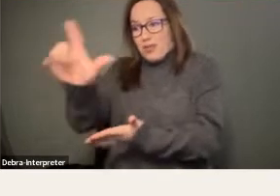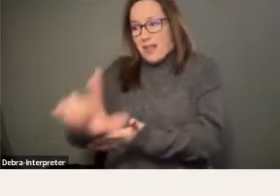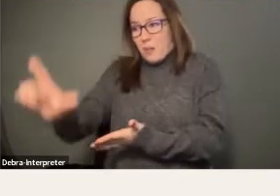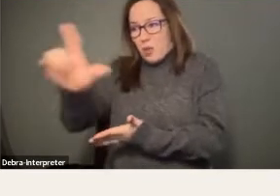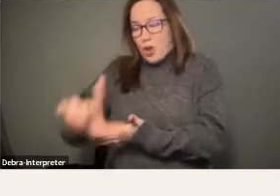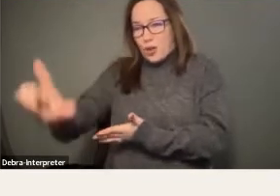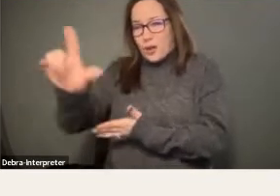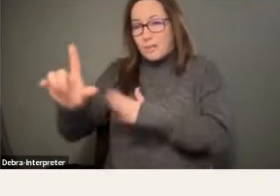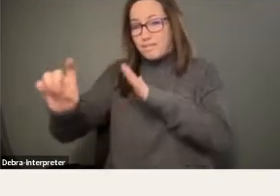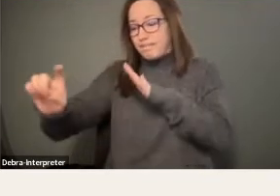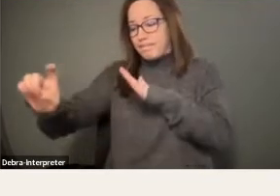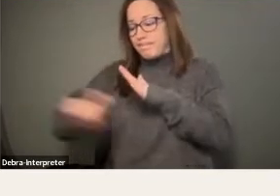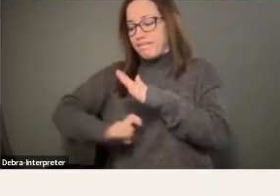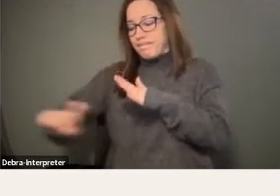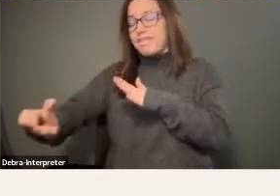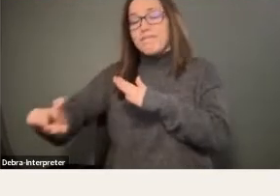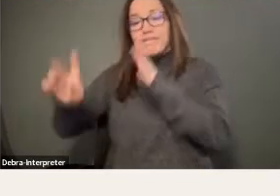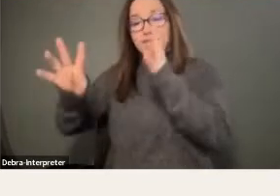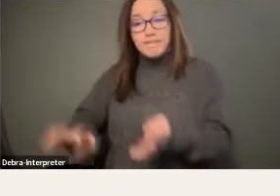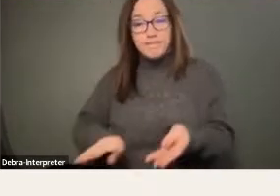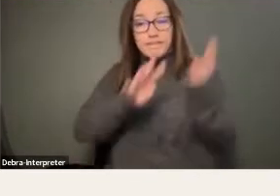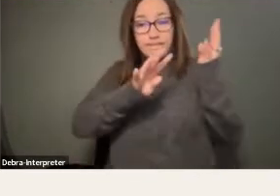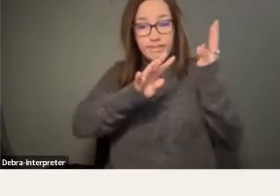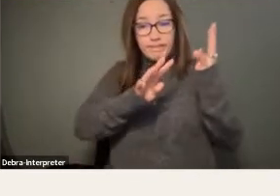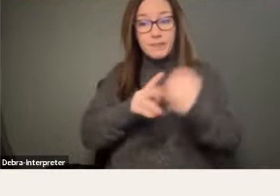materials from our physical collections in the